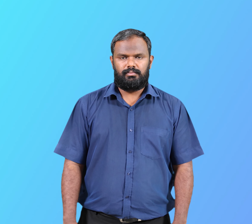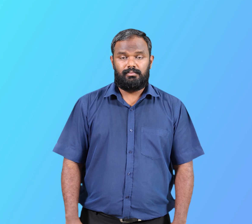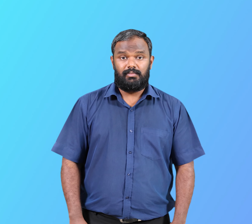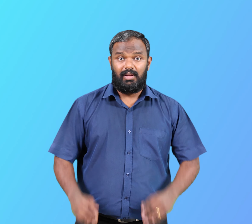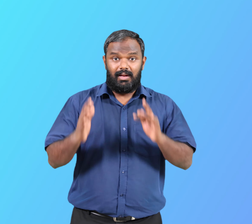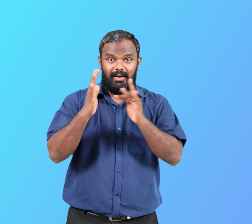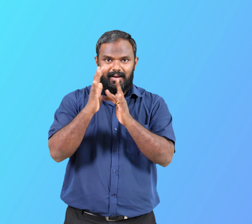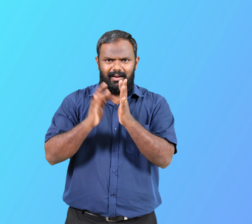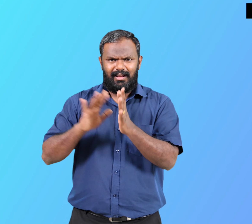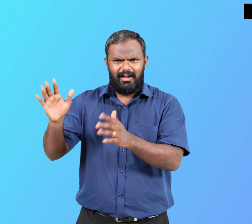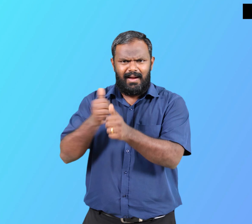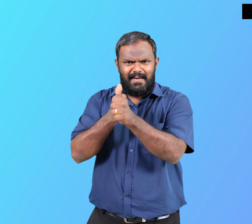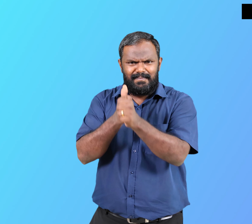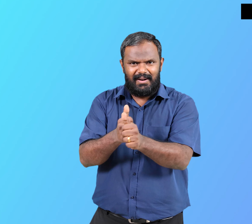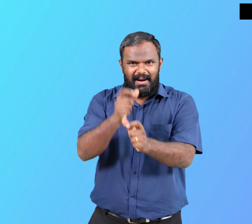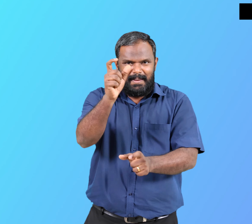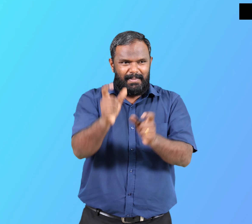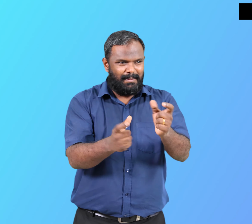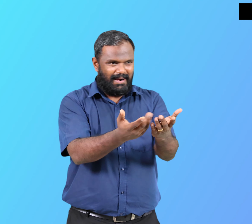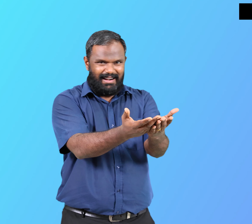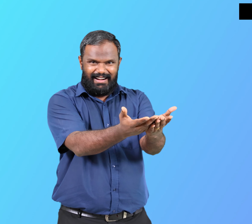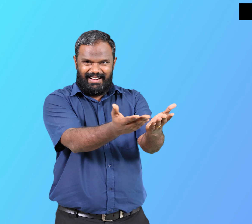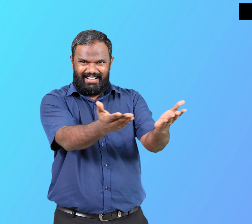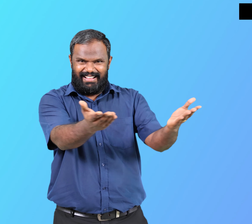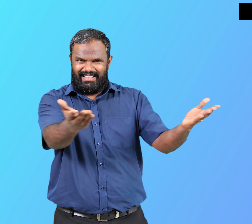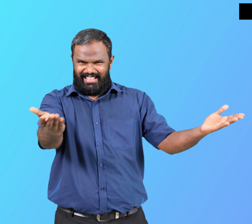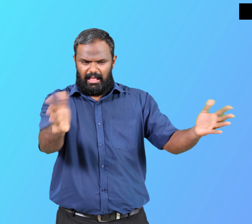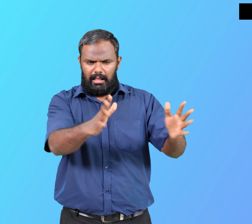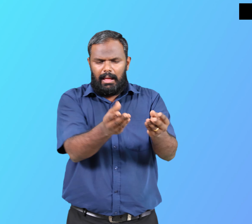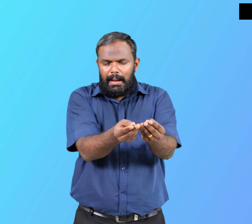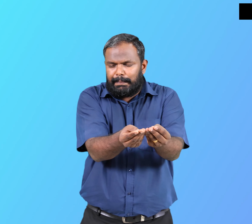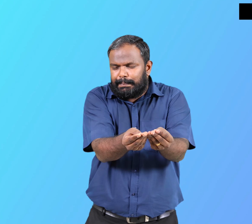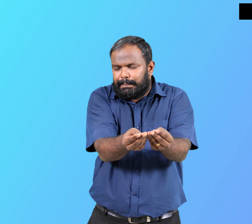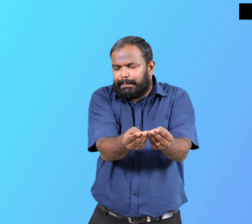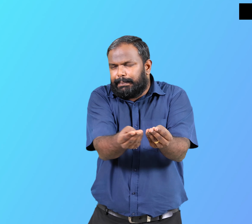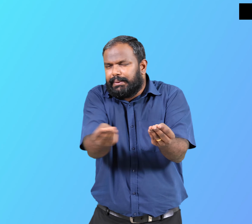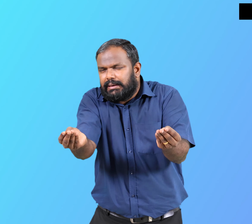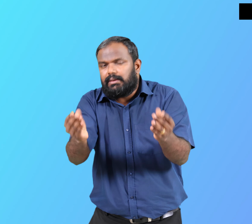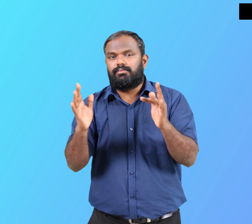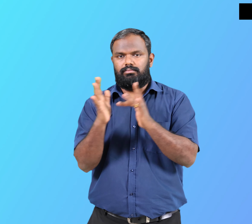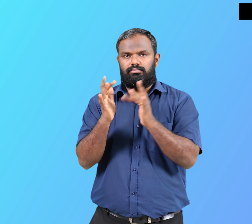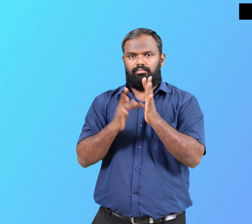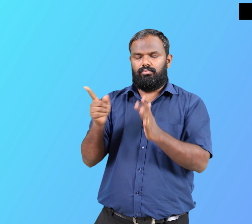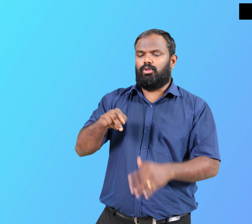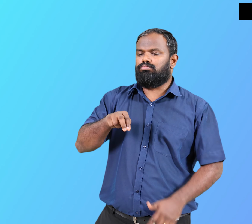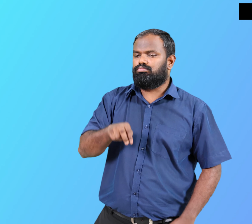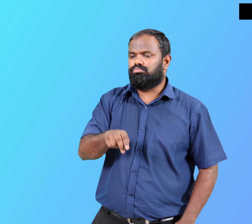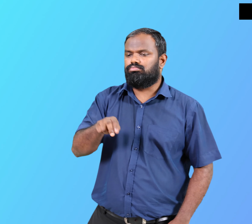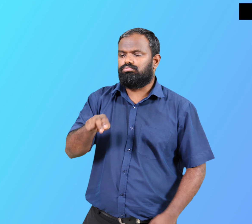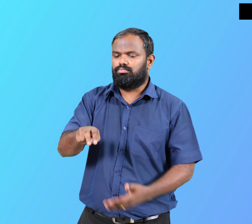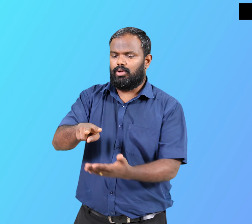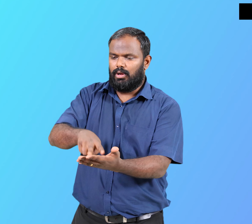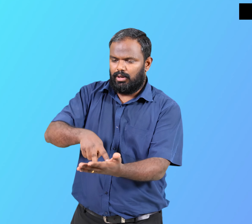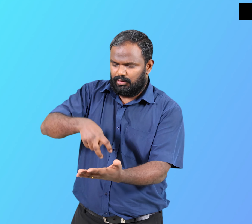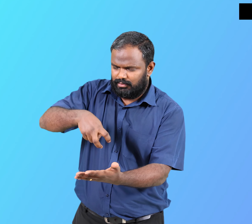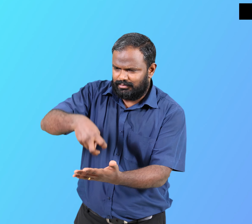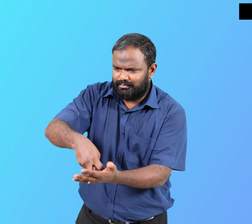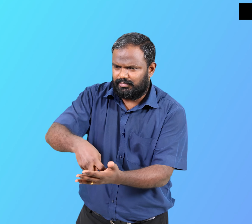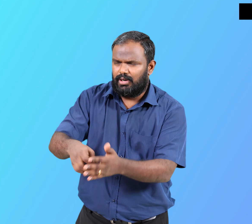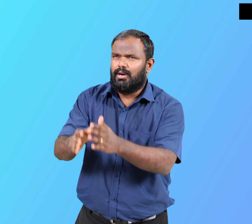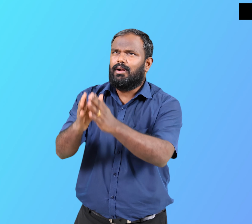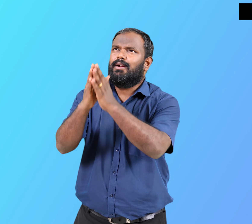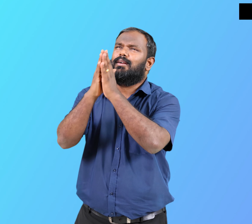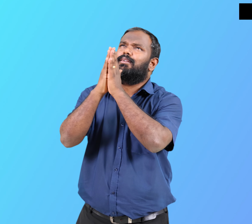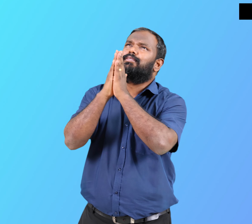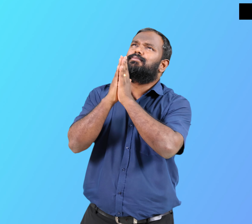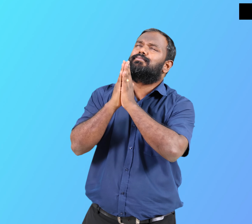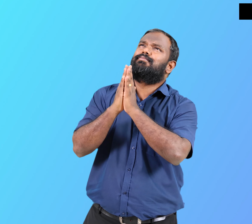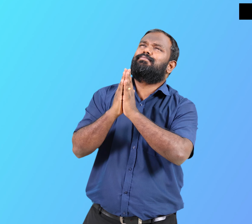Then Jesus went about 50 steps away from them. He knelt down and prayed,